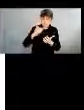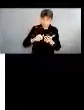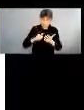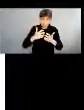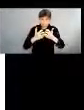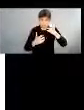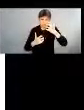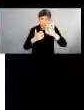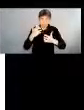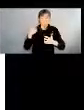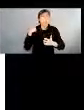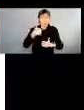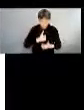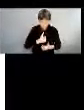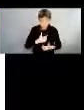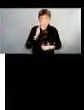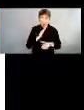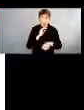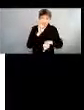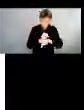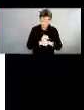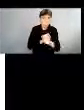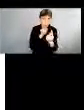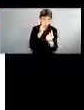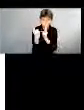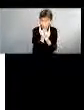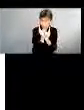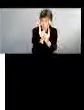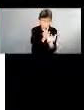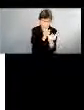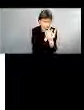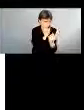with applicants who experience barriers to access to develop accommodations that suit